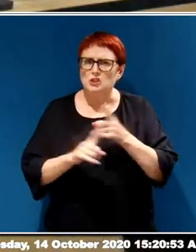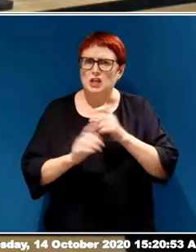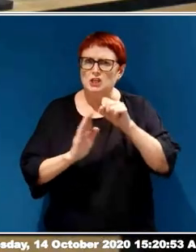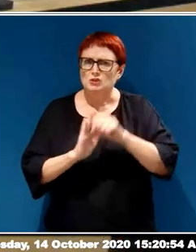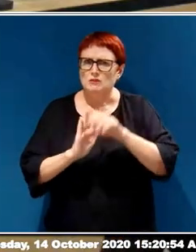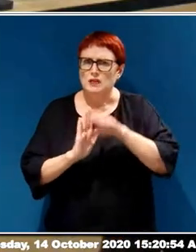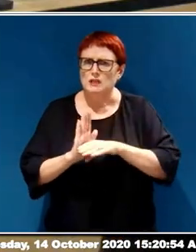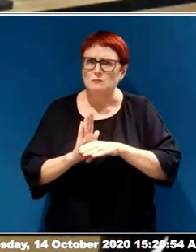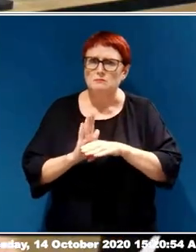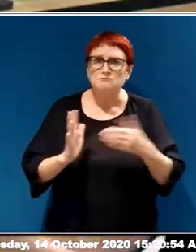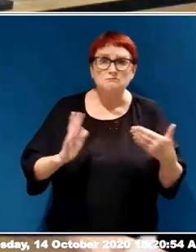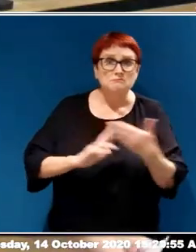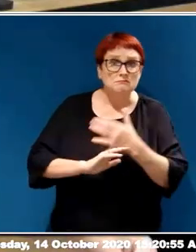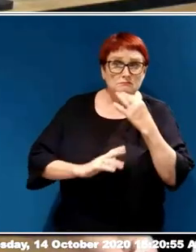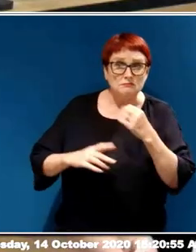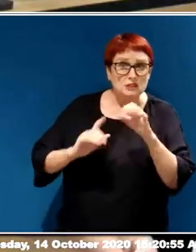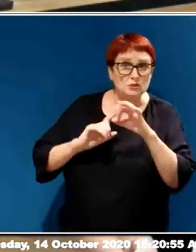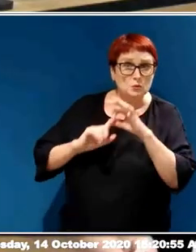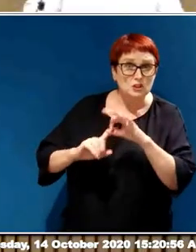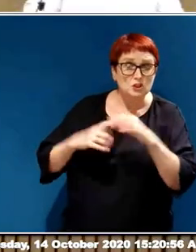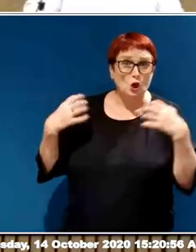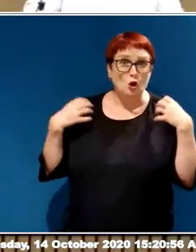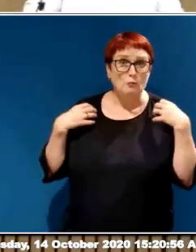As a former secondary school English teacher a long